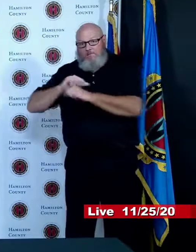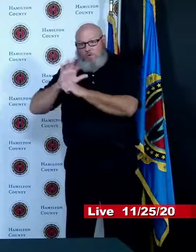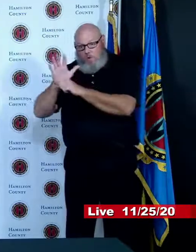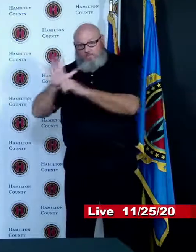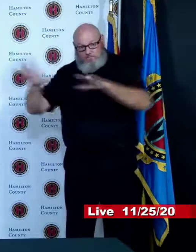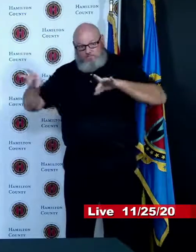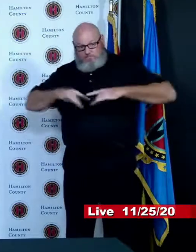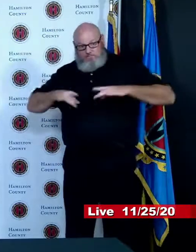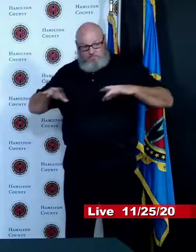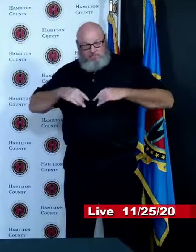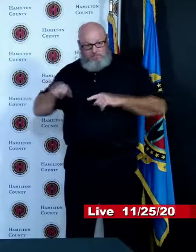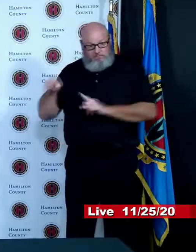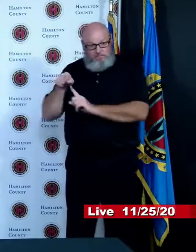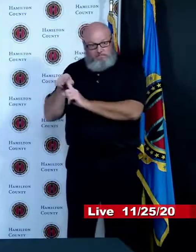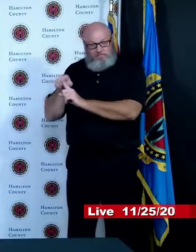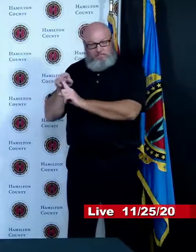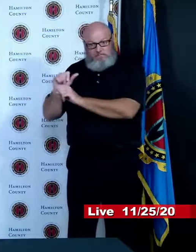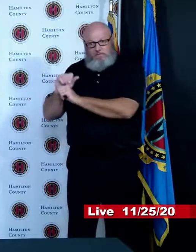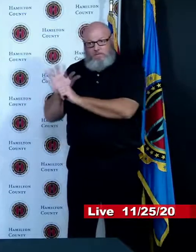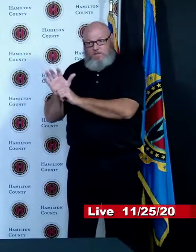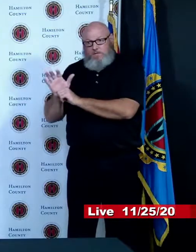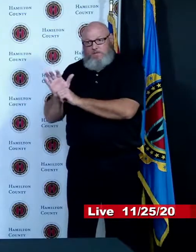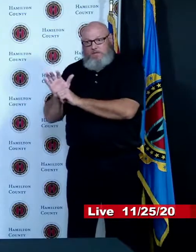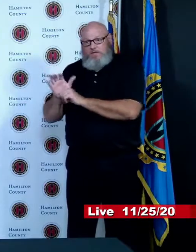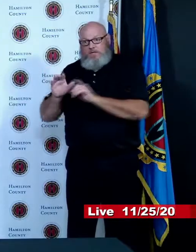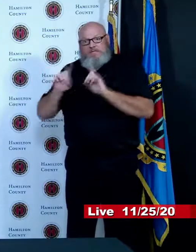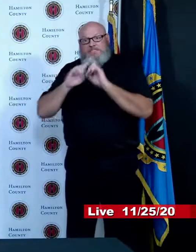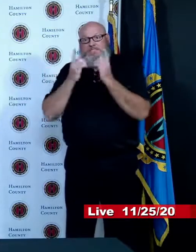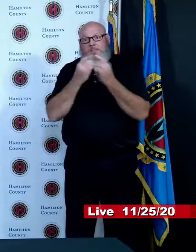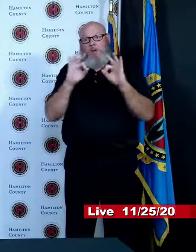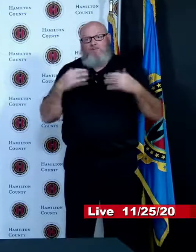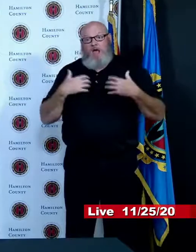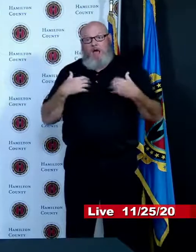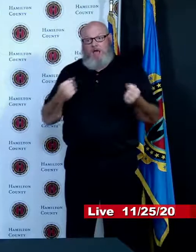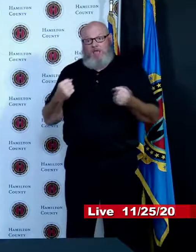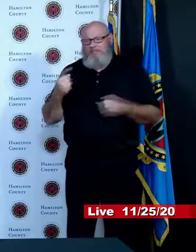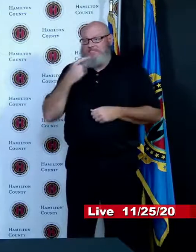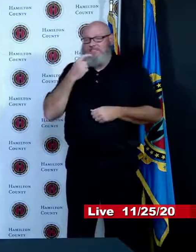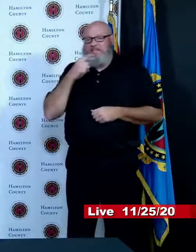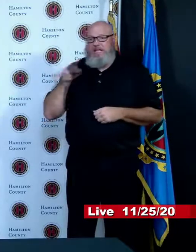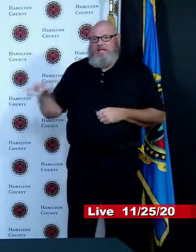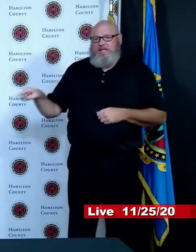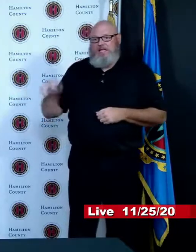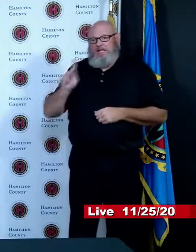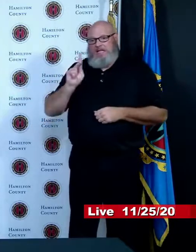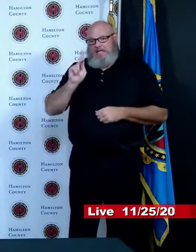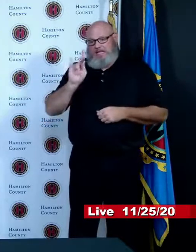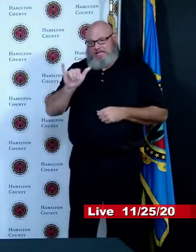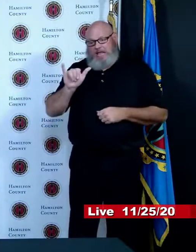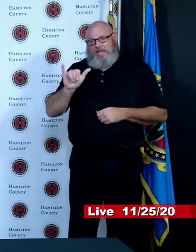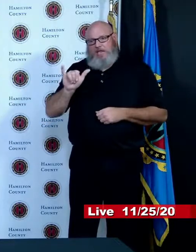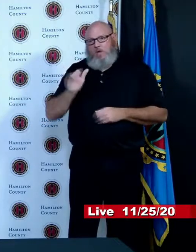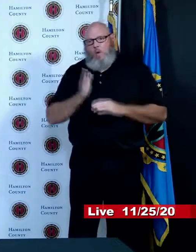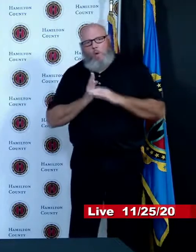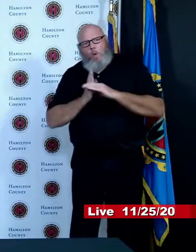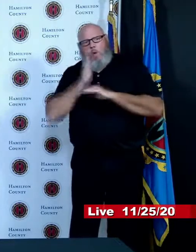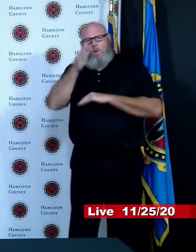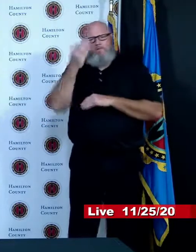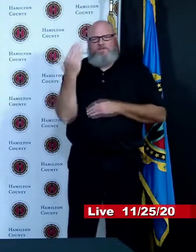here says it's less than 15% Kentucky says it's more than 15% my question is does that matter being